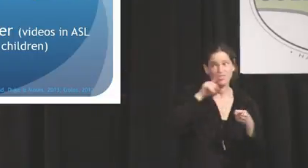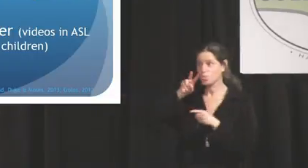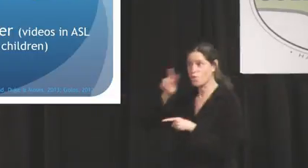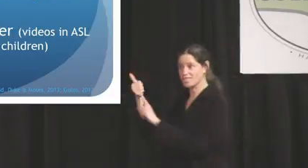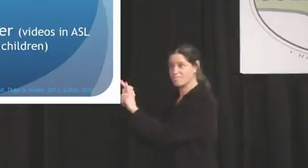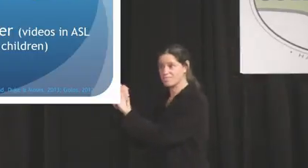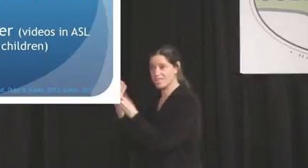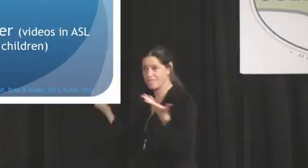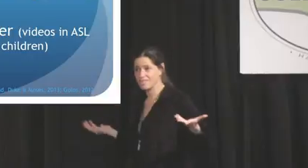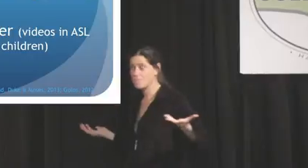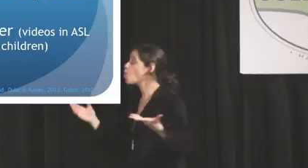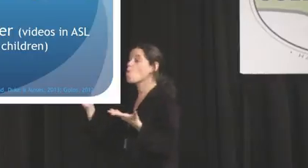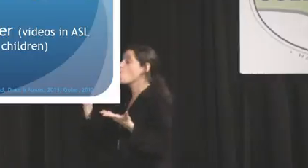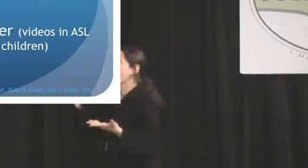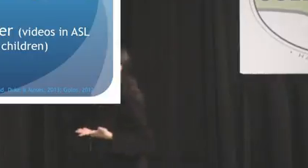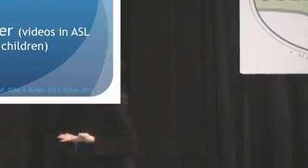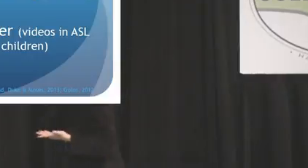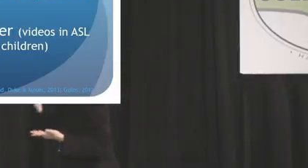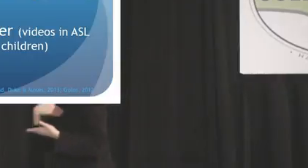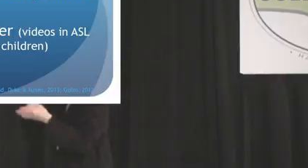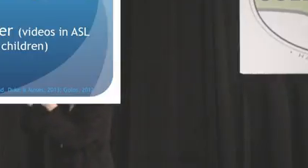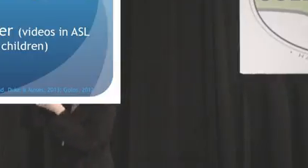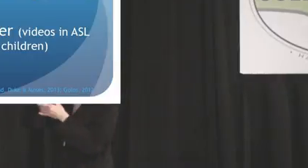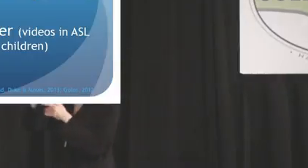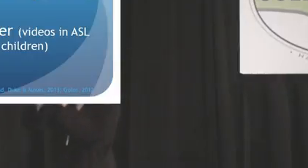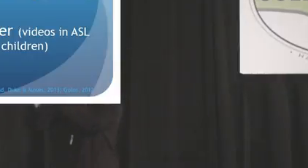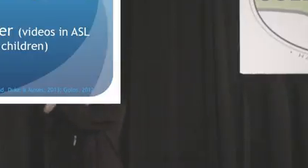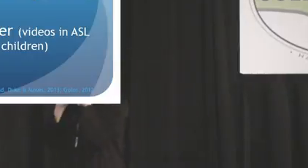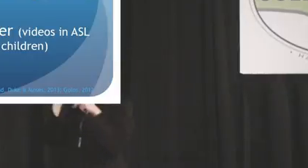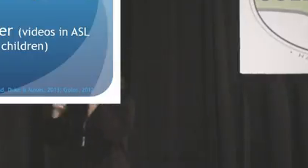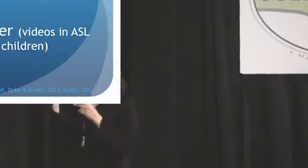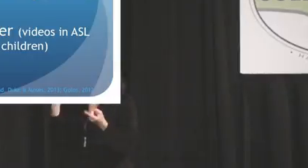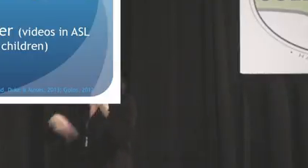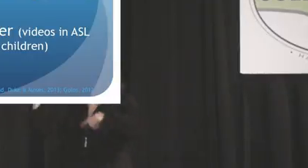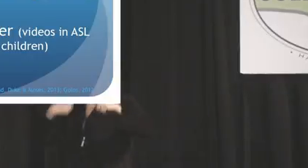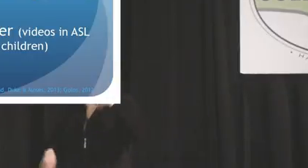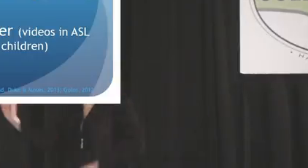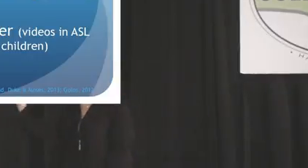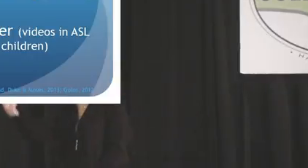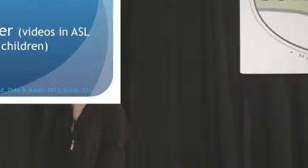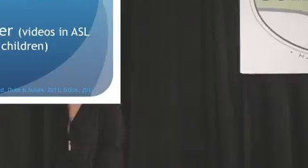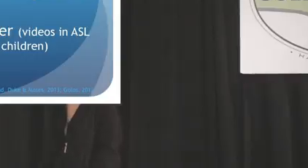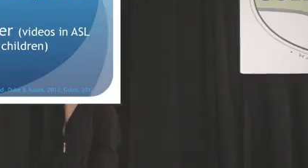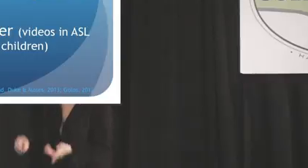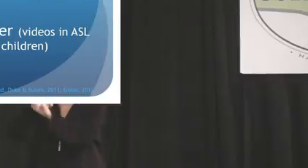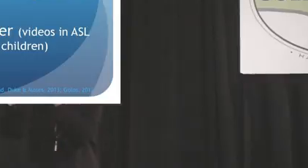And then you can keep those video tapes. They can watch themselves signing. Or if you have a media specialist, you can take --